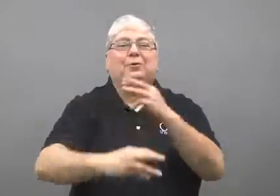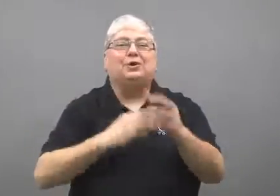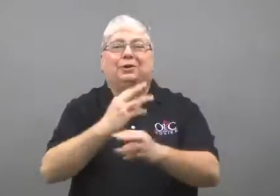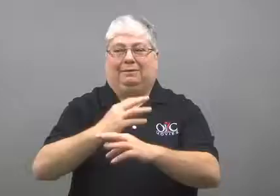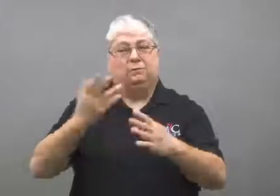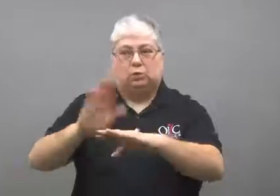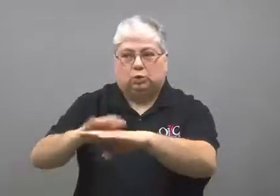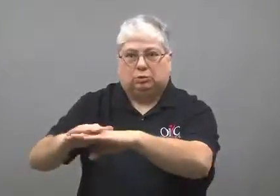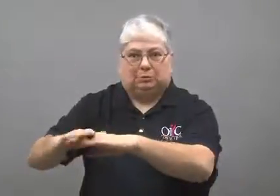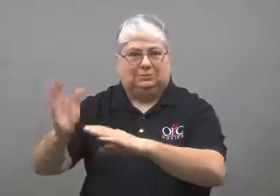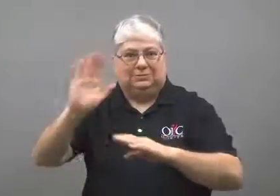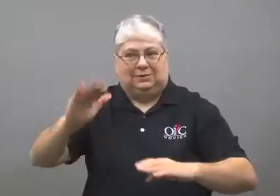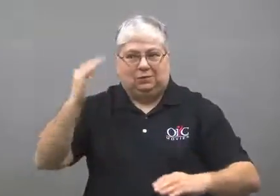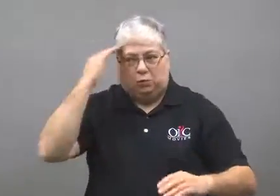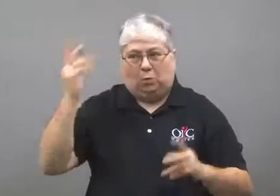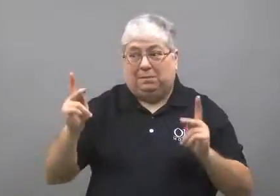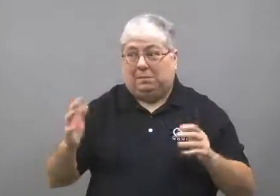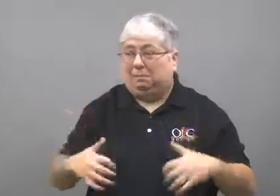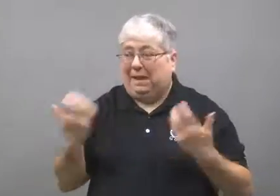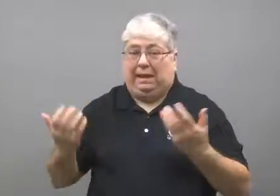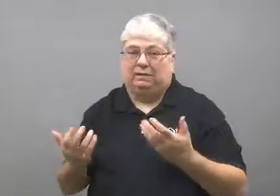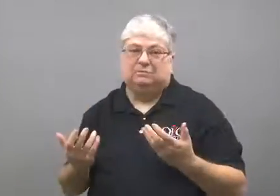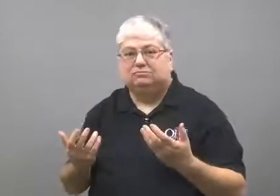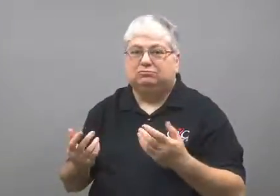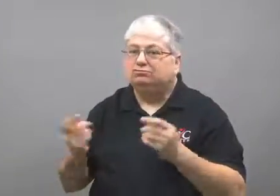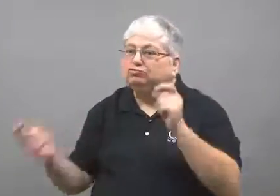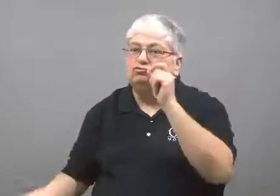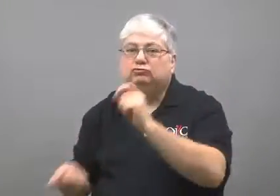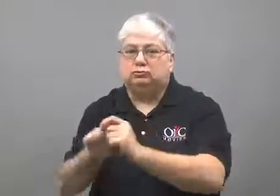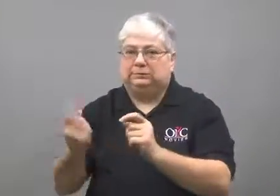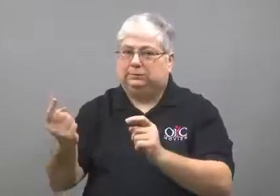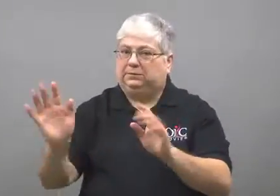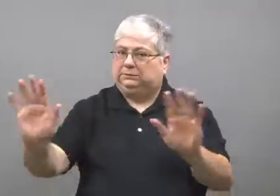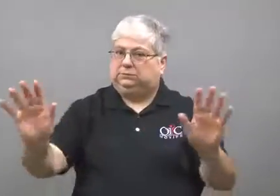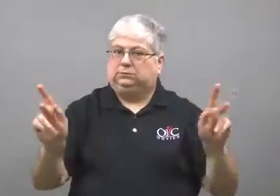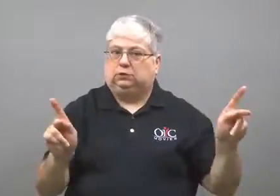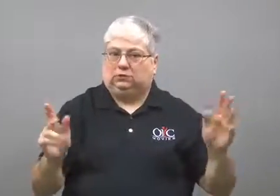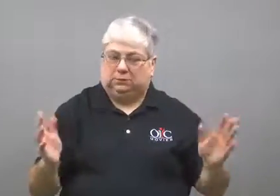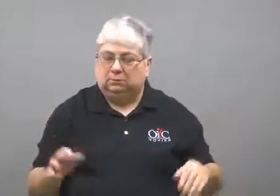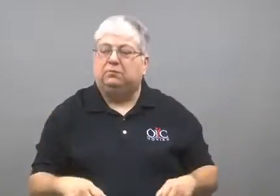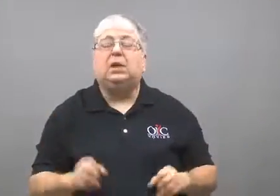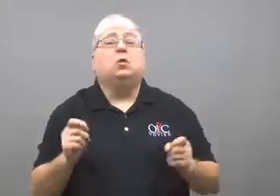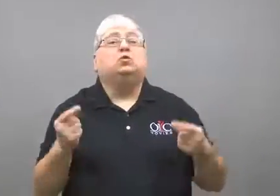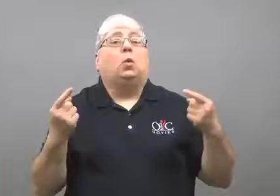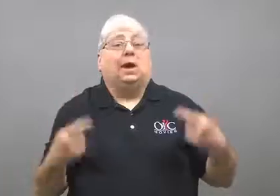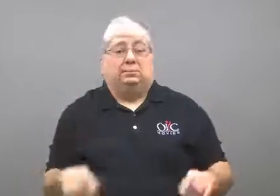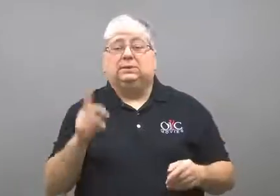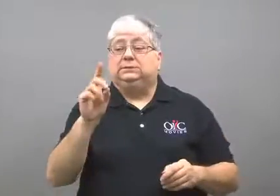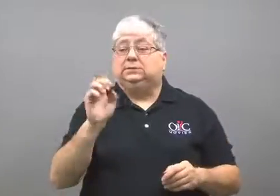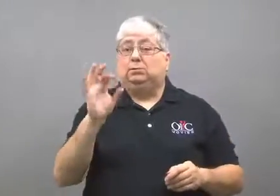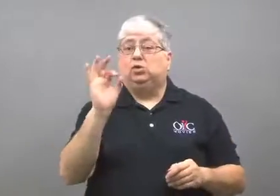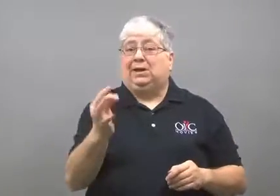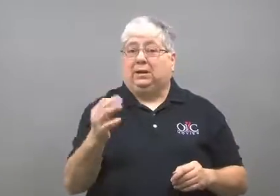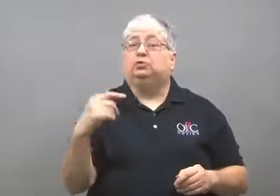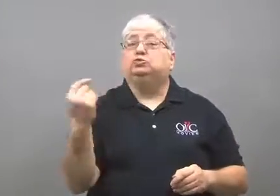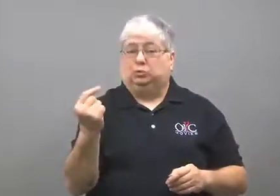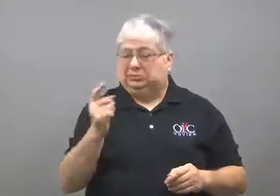It also warned of possible attacks in retaliation.